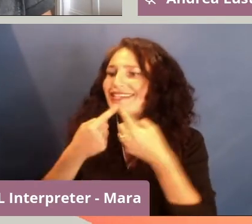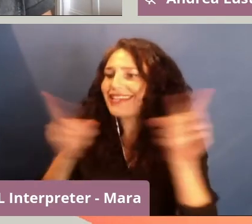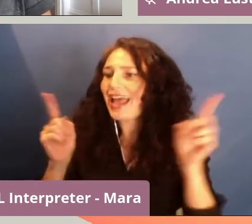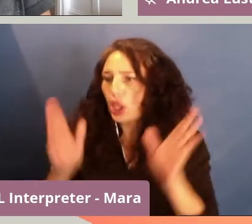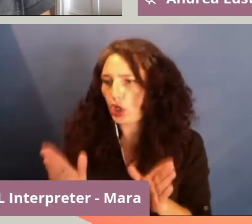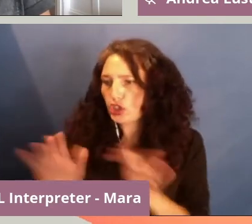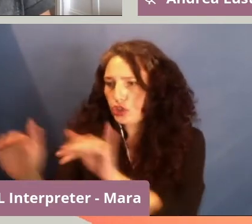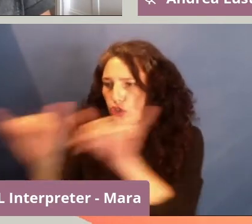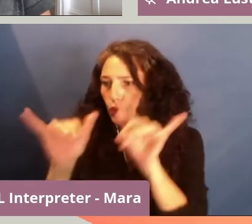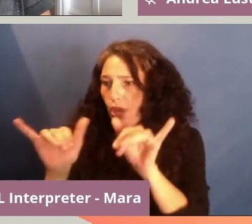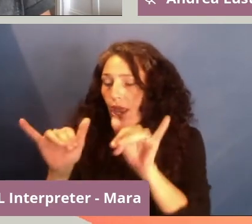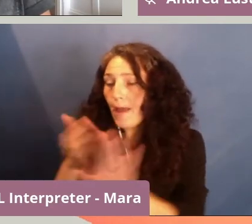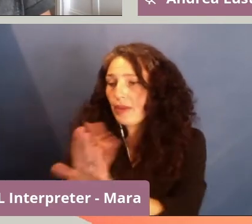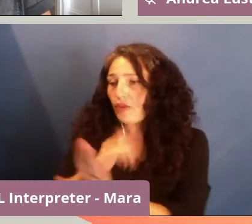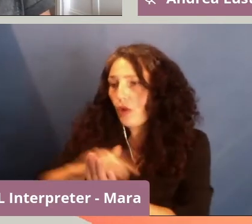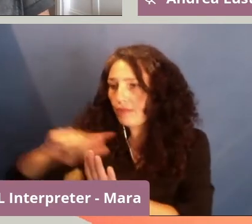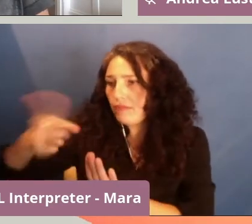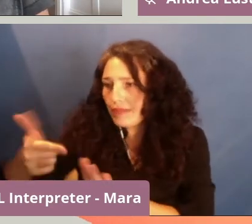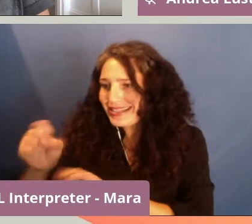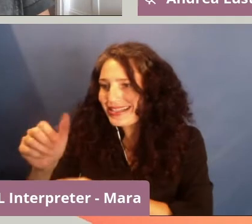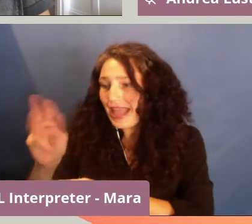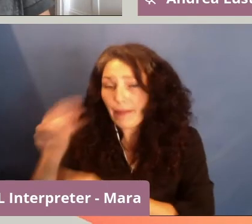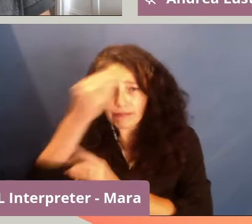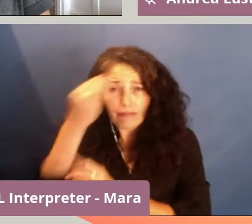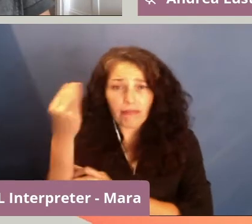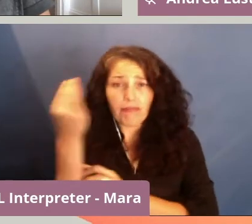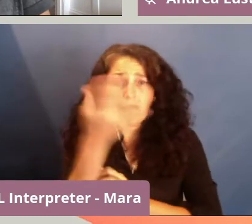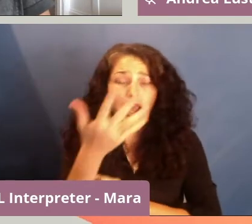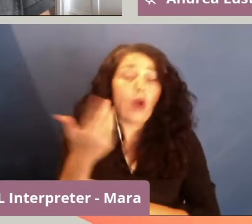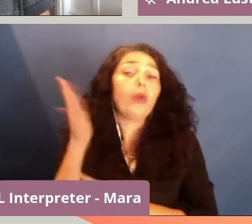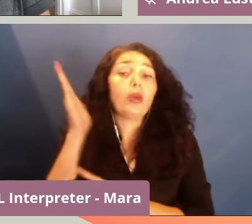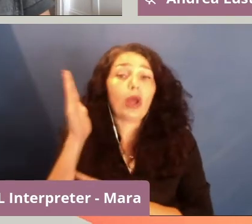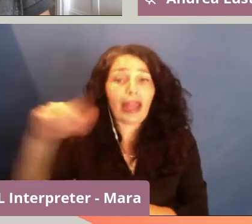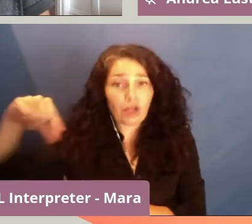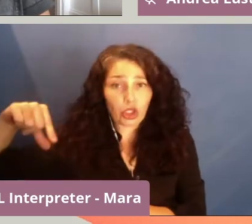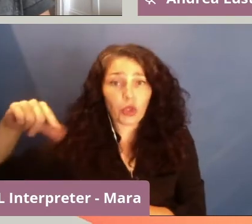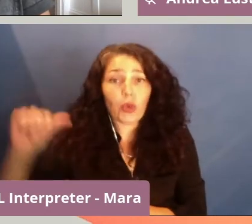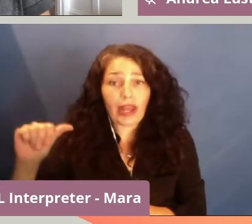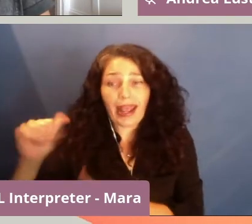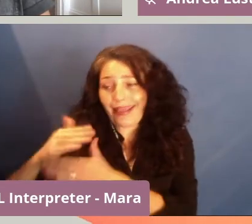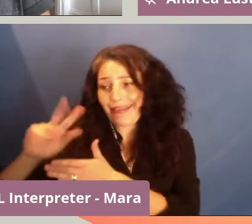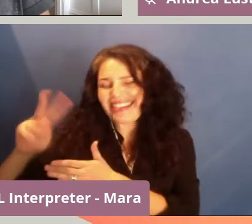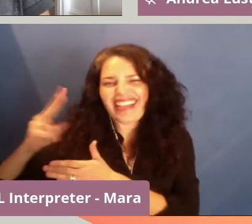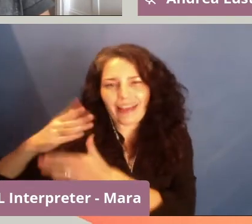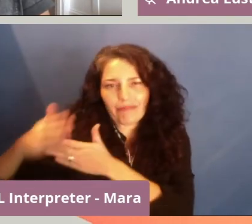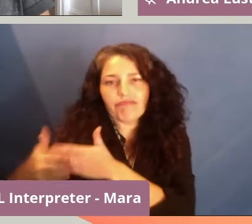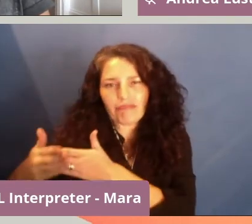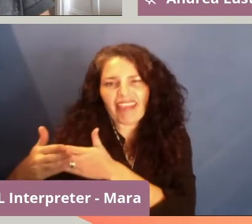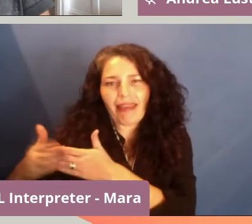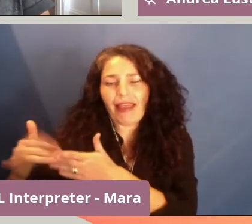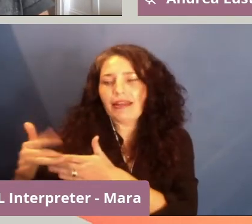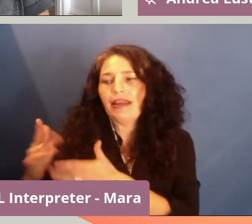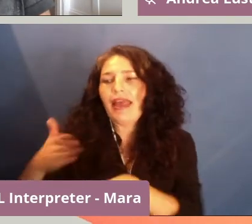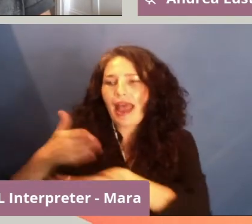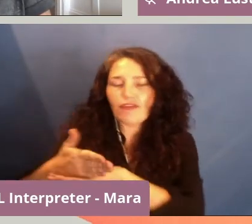Before I pass it on to Sam, I wanna let you all know that we will have a Q&A in the second portion during Sam and Laverne's conversation,